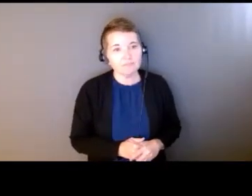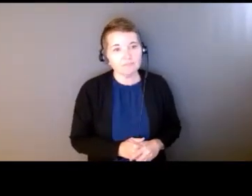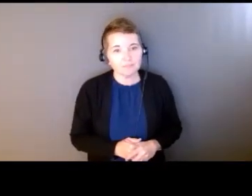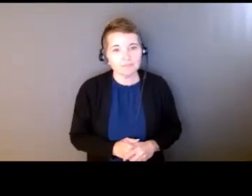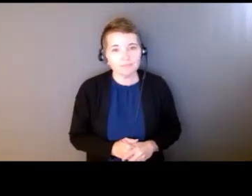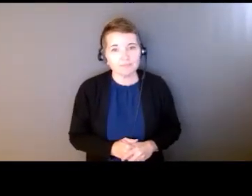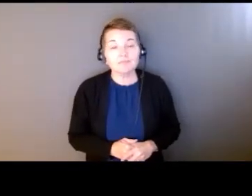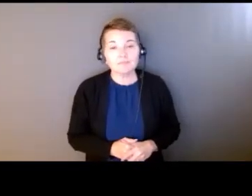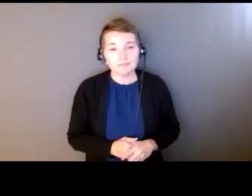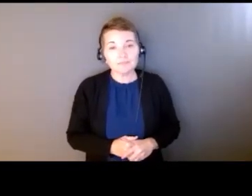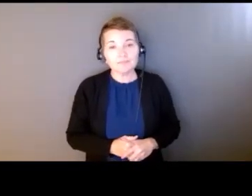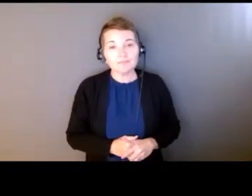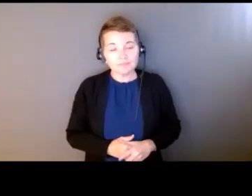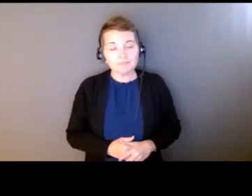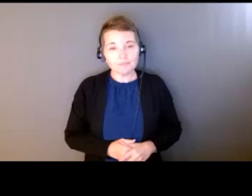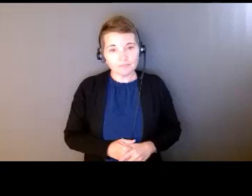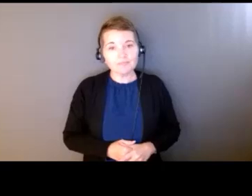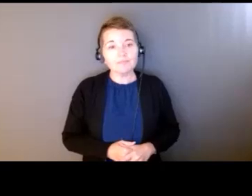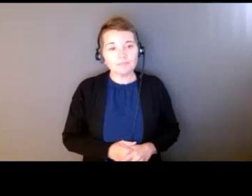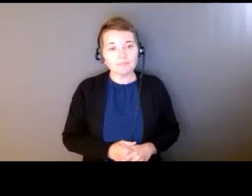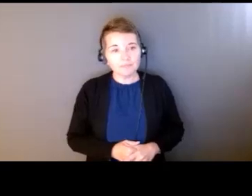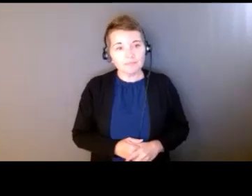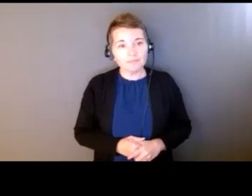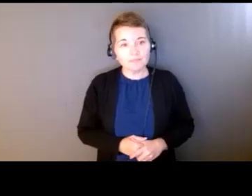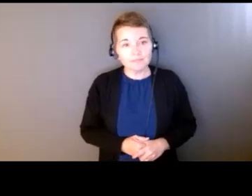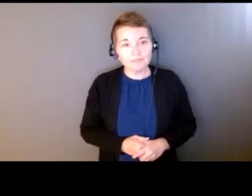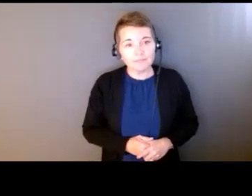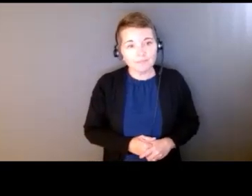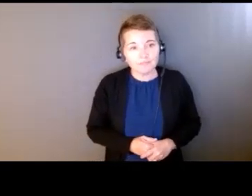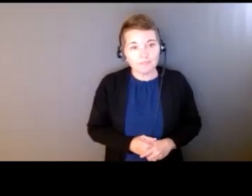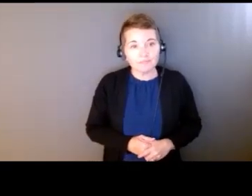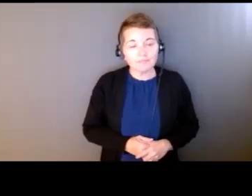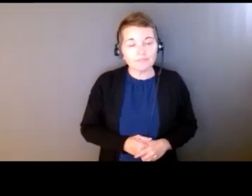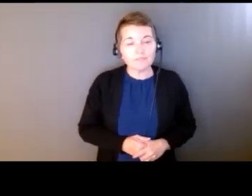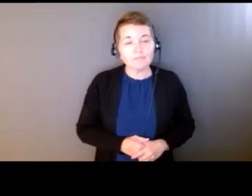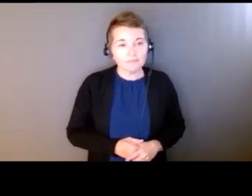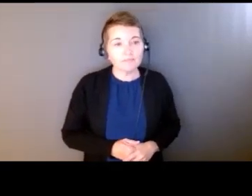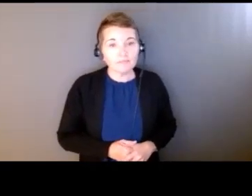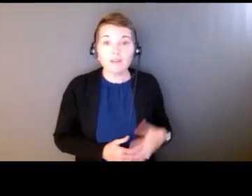So, moving on to step five, the Activity Description.